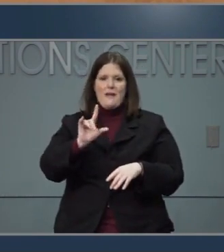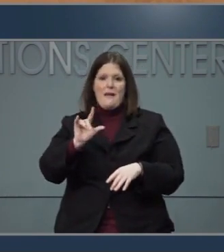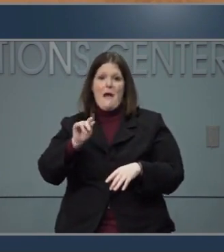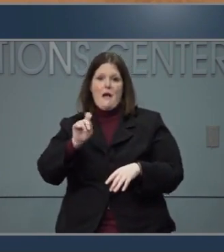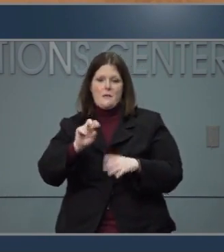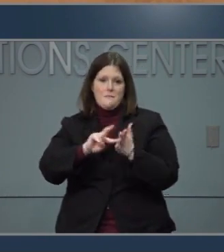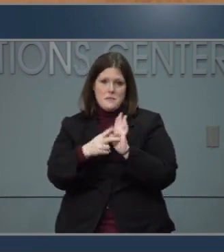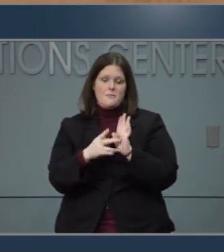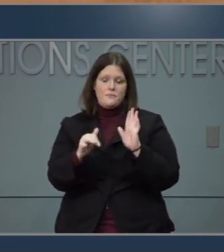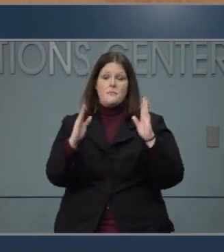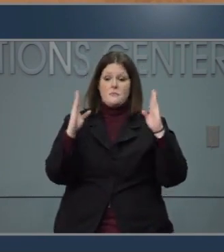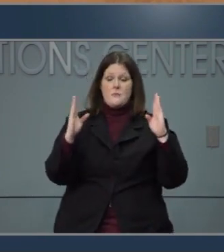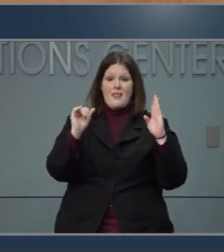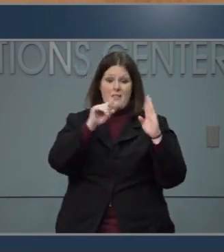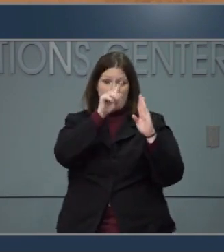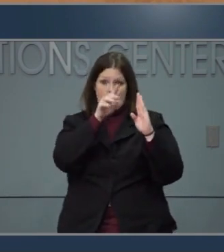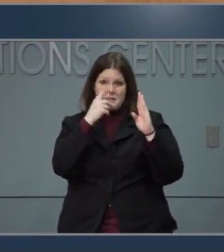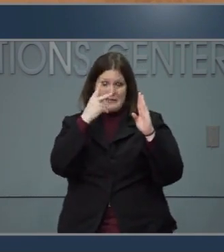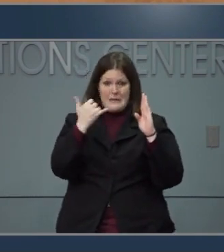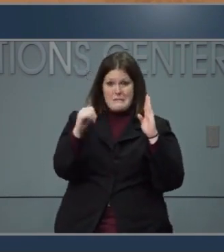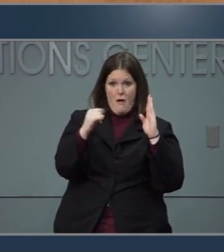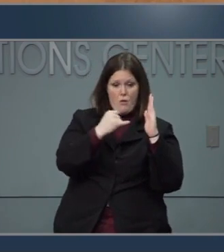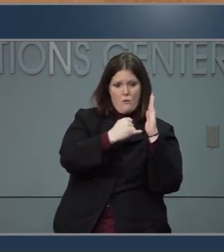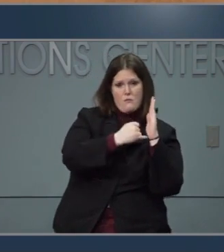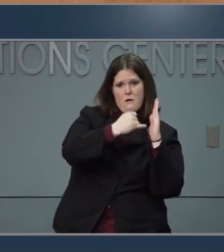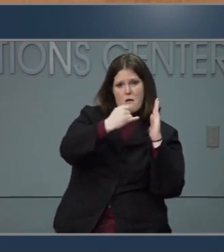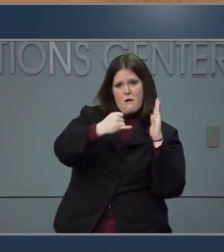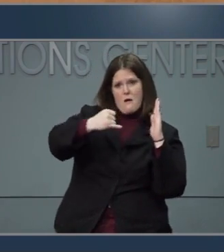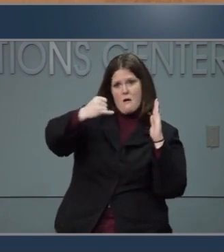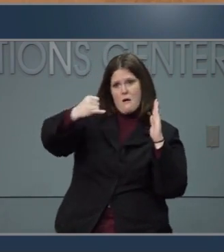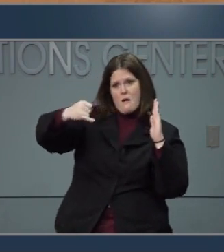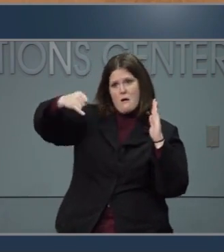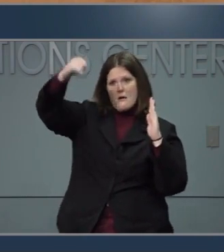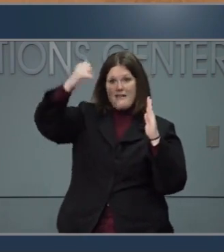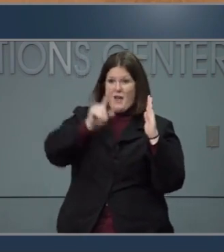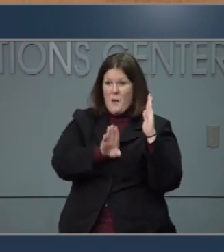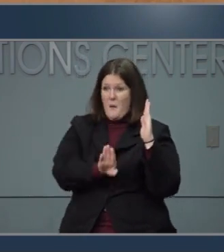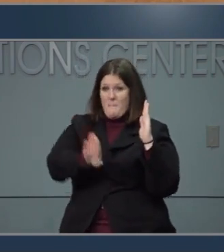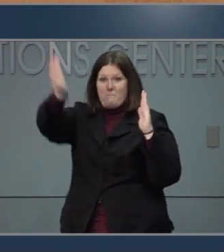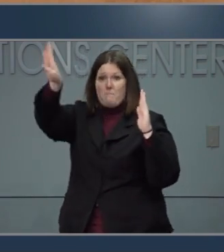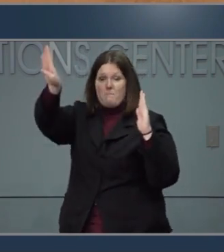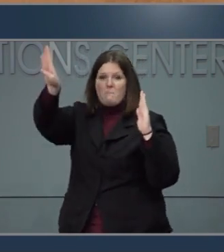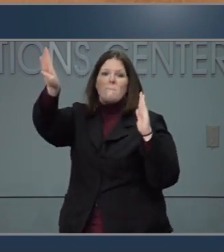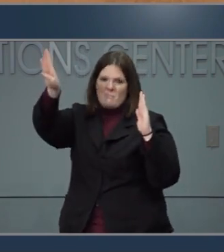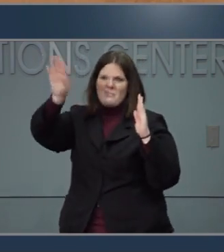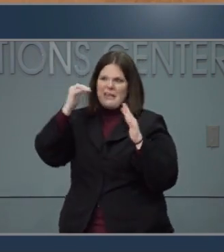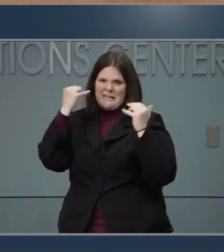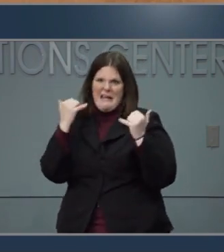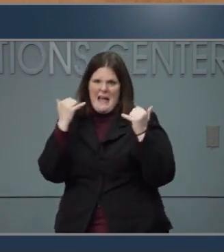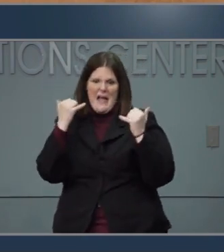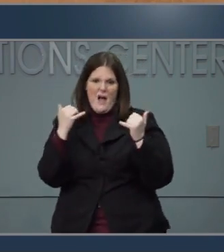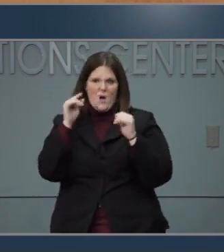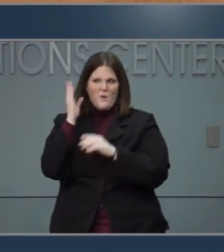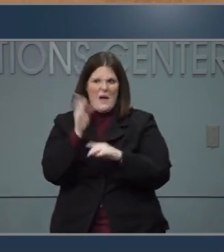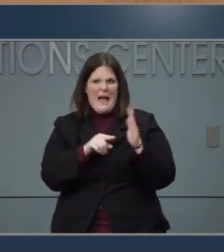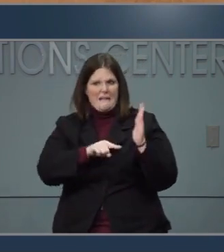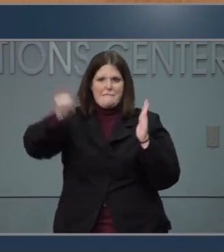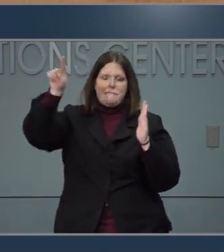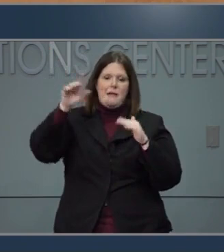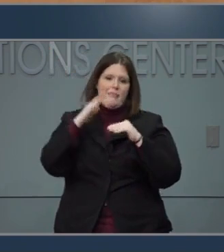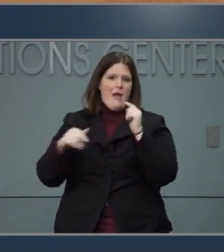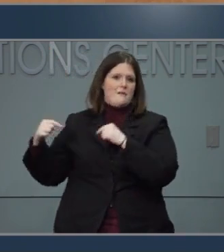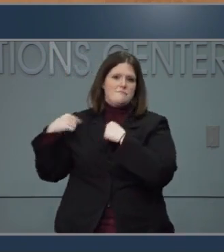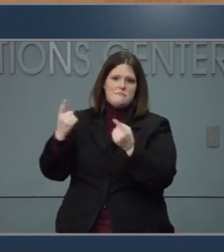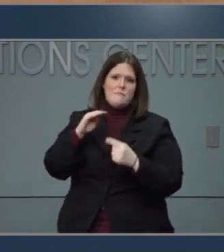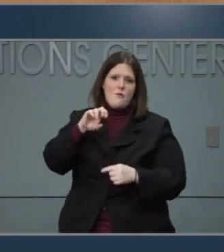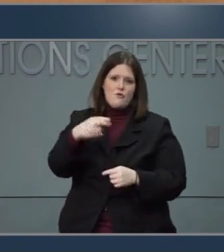YOU CAN SEE WHEN LOOKING AT THAT YELLOW LINE THAT THE TREND HAS CONTINUED TO RAPIDLY INCREASE AND IT'S AT ITS HIGHEST LEVELS SINCE THE PANDEMIC BEGAN.